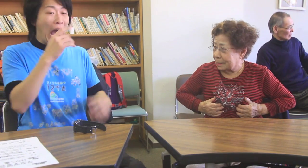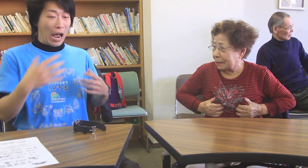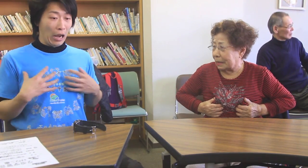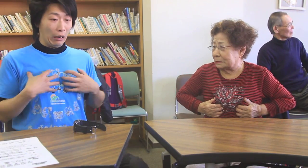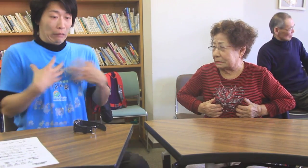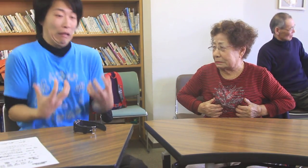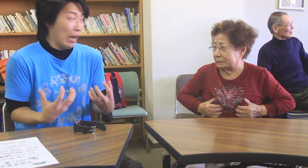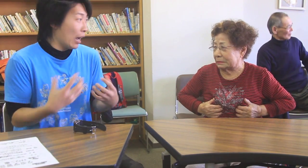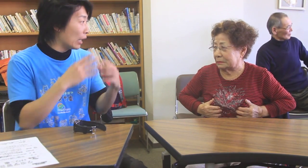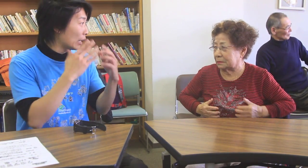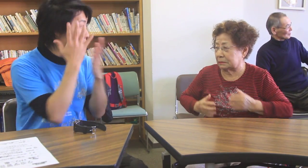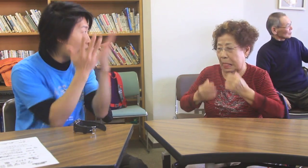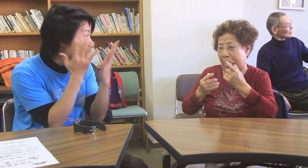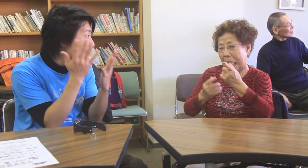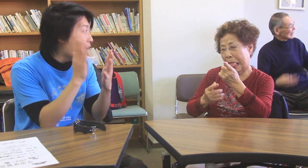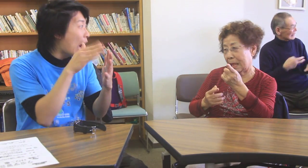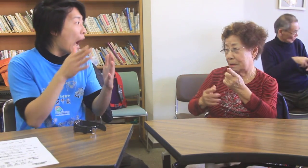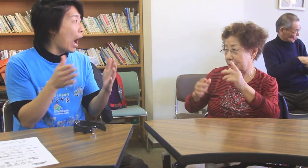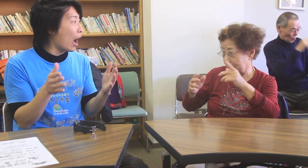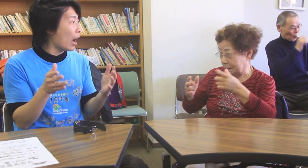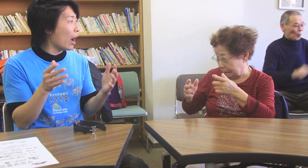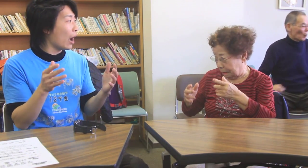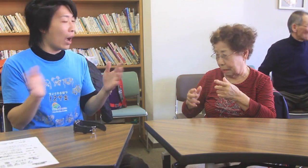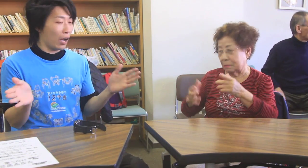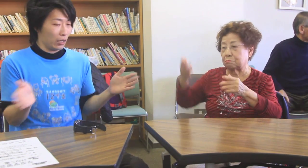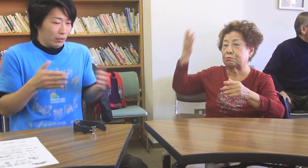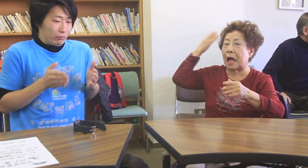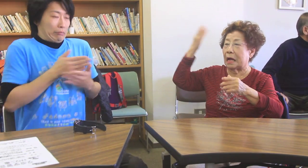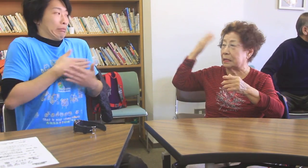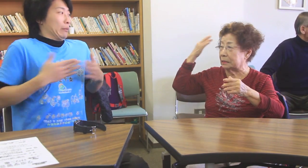Also it was embarrassing to show your chest. So we would also wrap our chest so that it didn't show any curves.